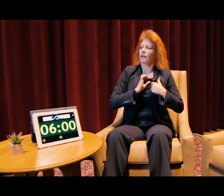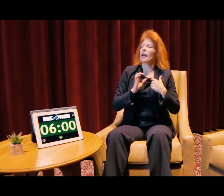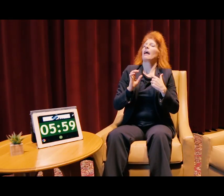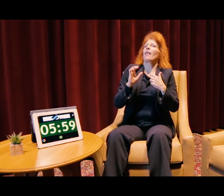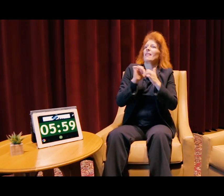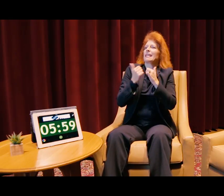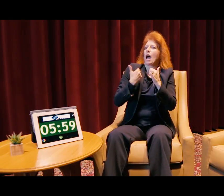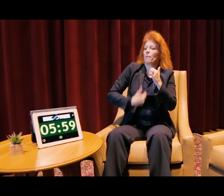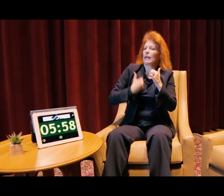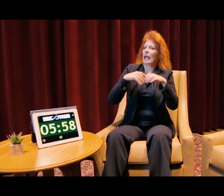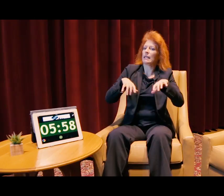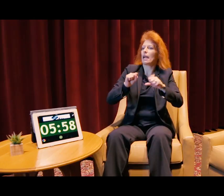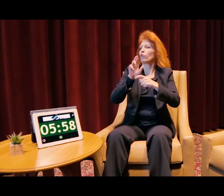a risk-taking entrepreneur.